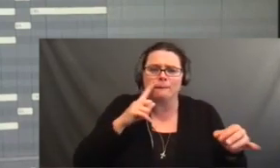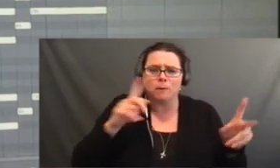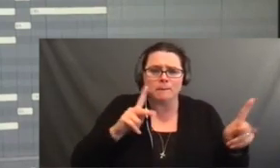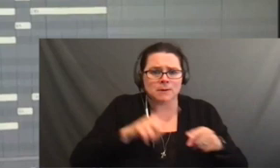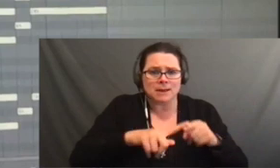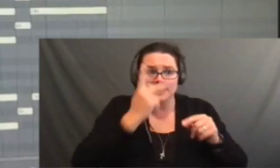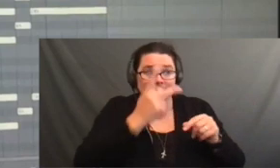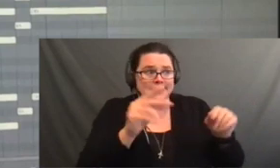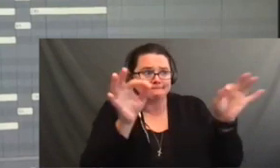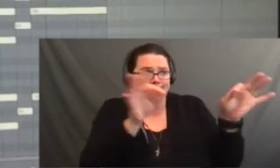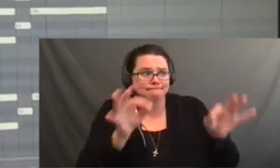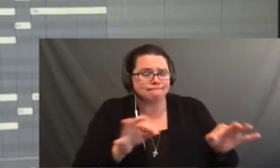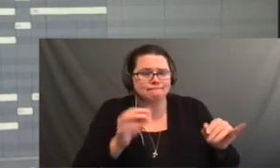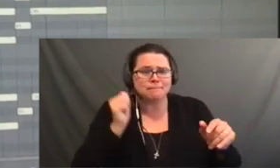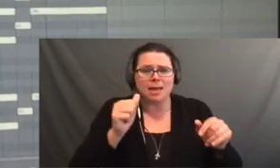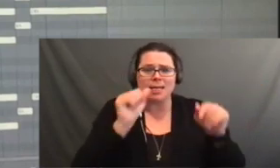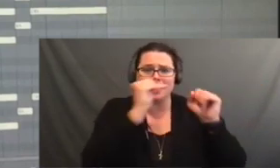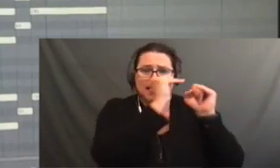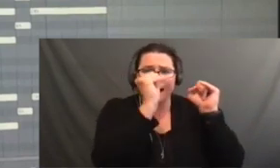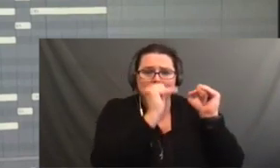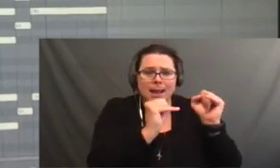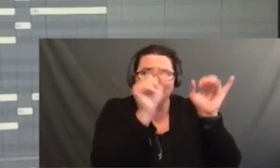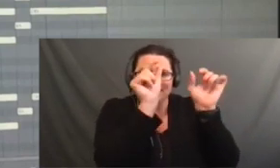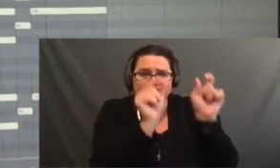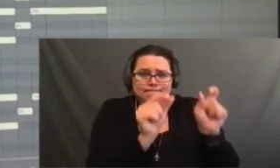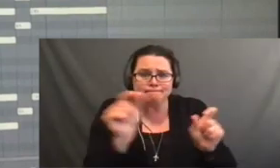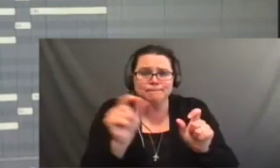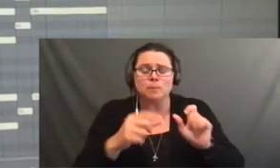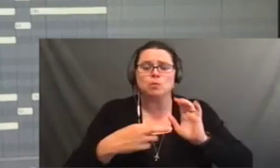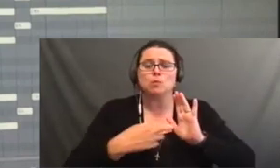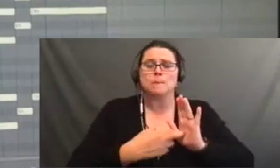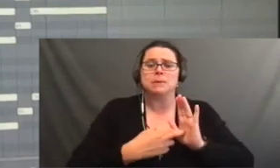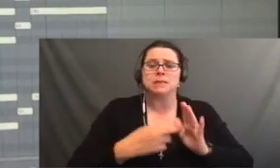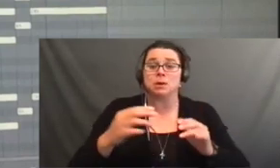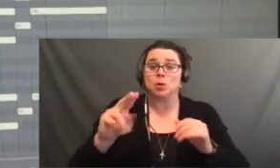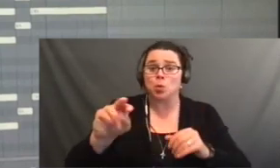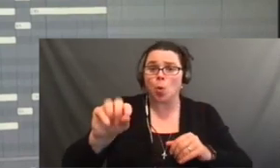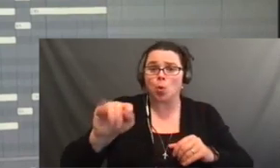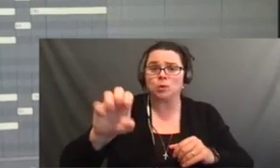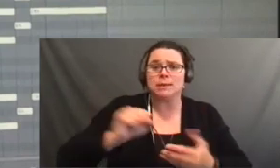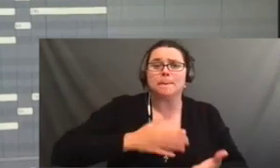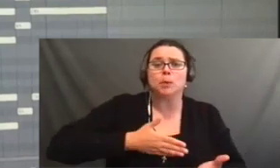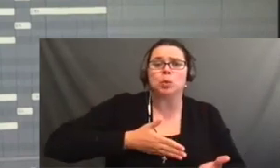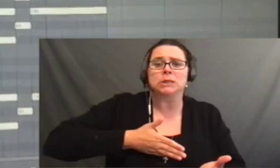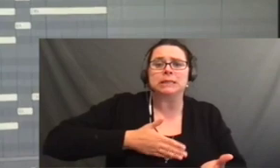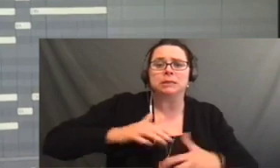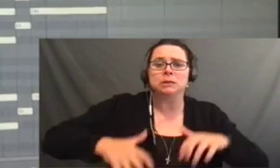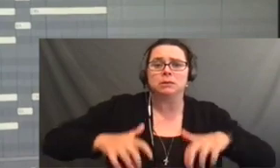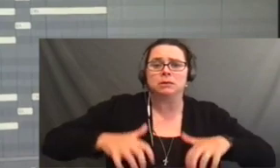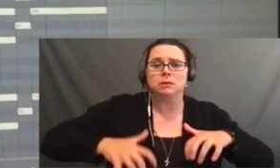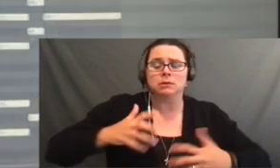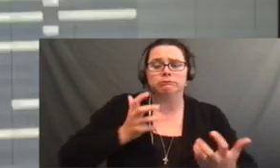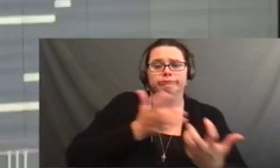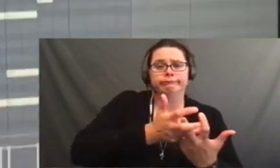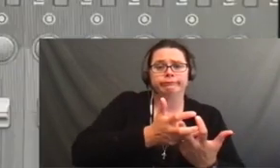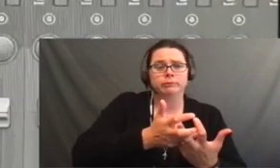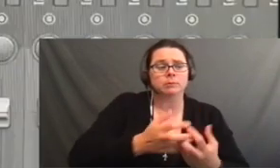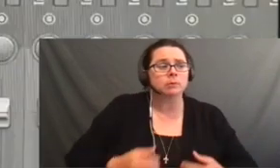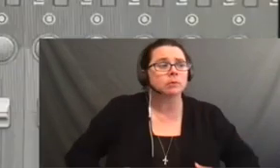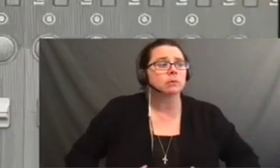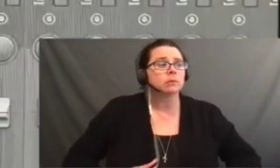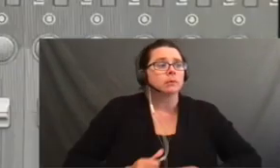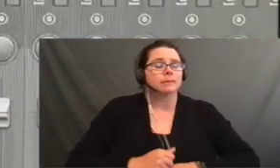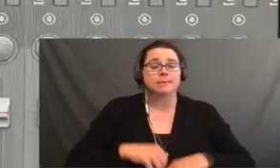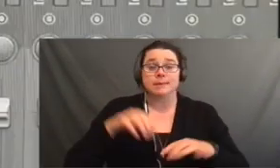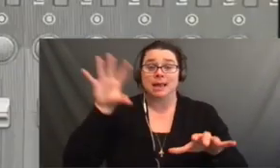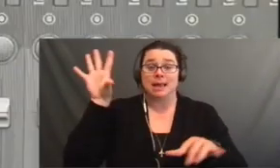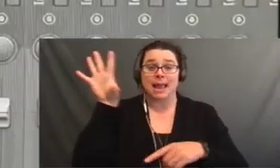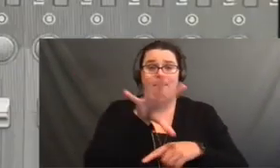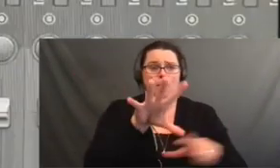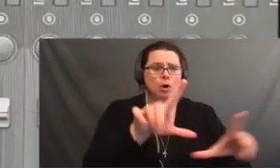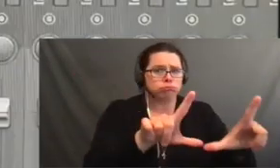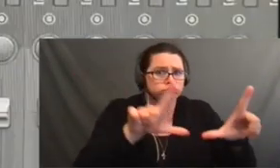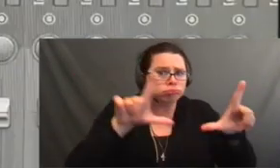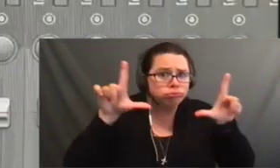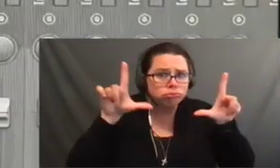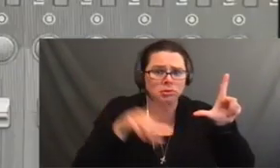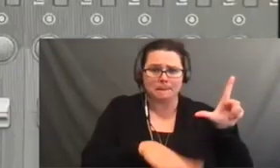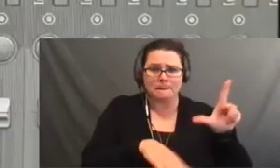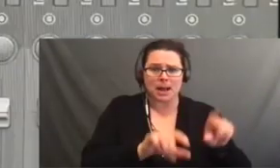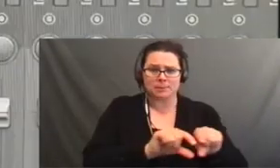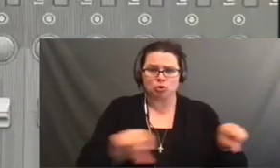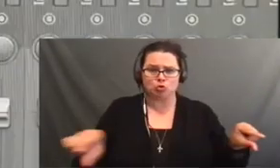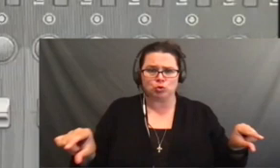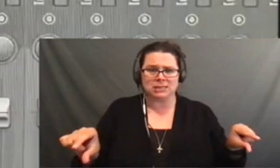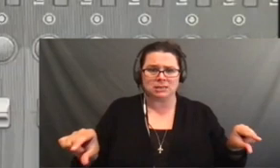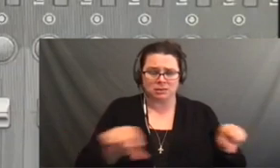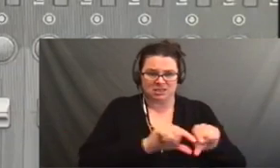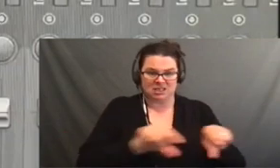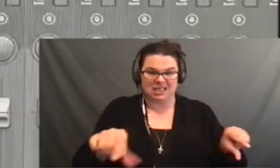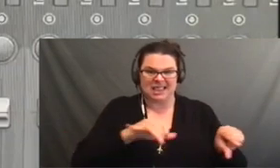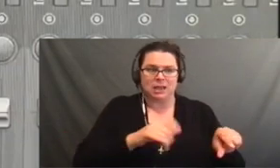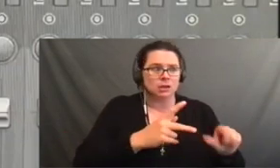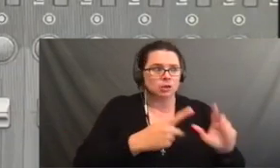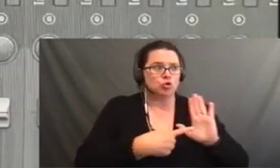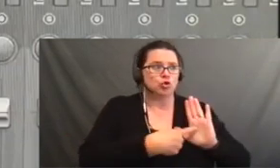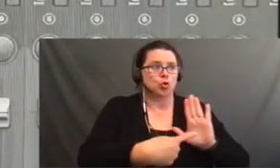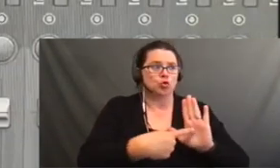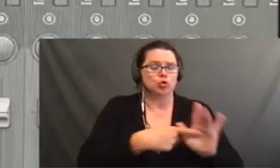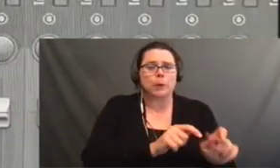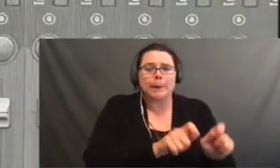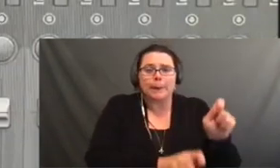ask the other talent performer your questions. So I am going to turn it on over to RJ so